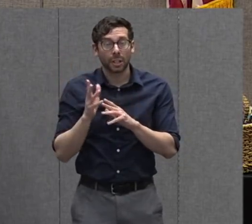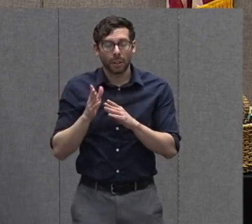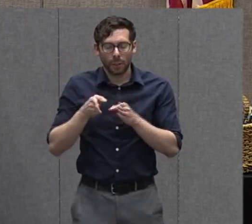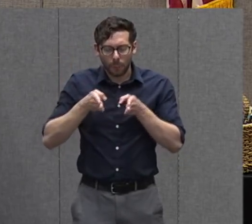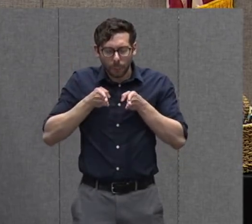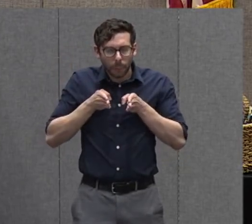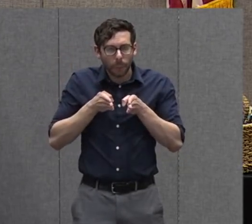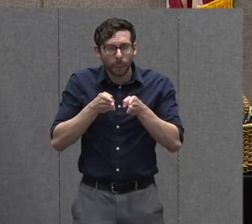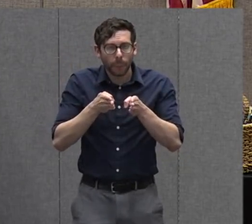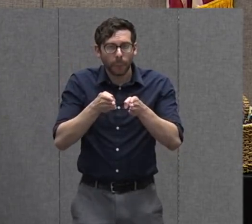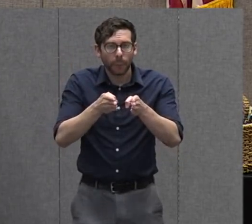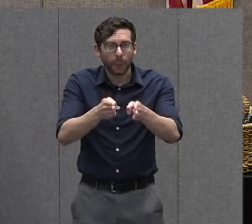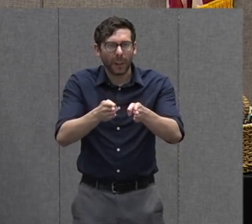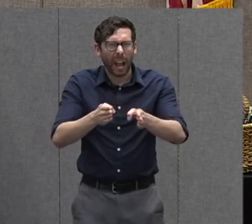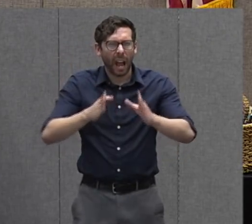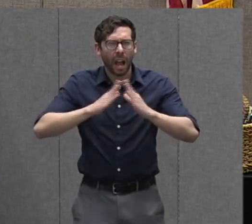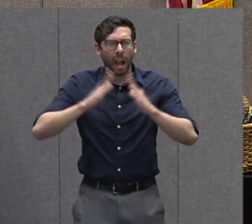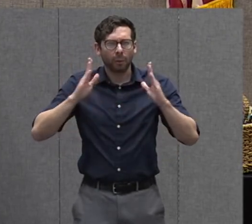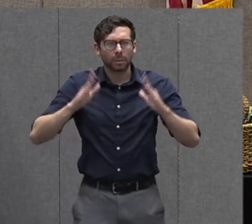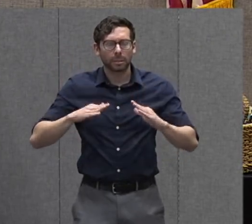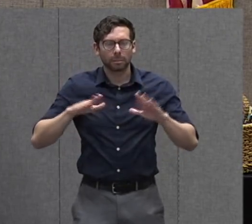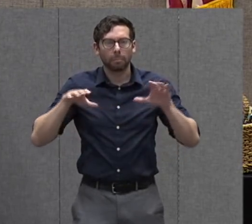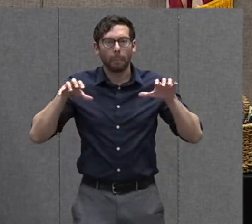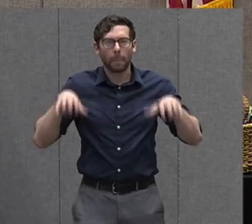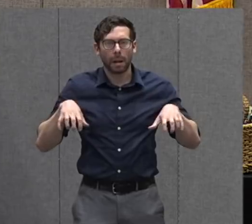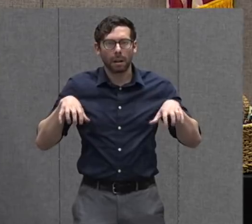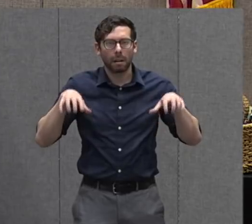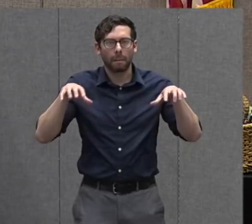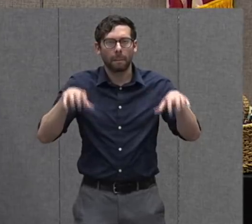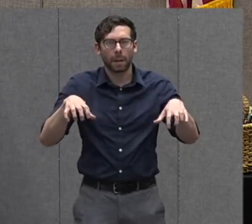And my house is the white one with the red door.